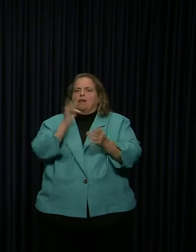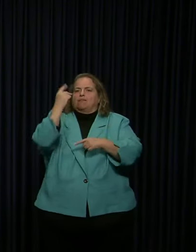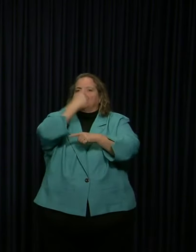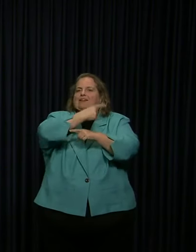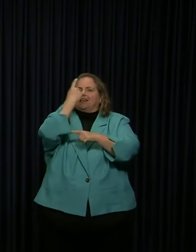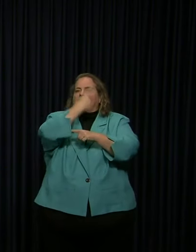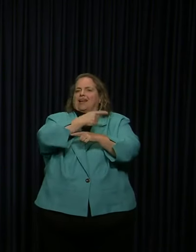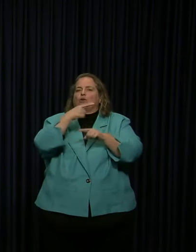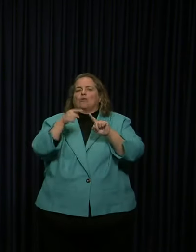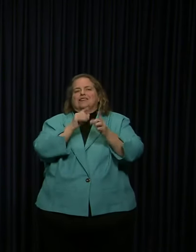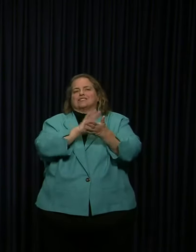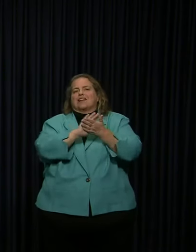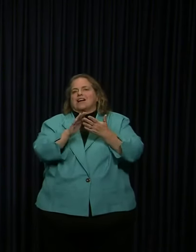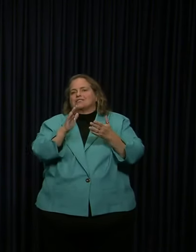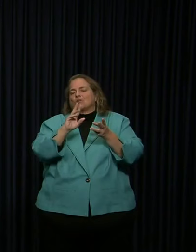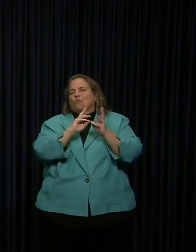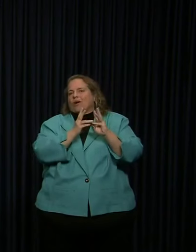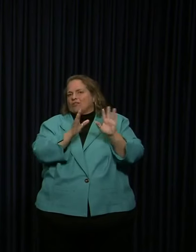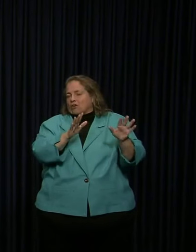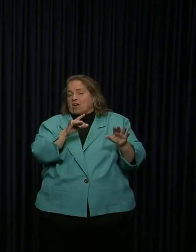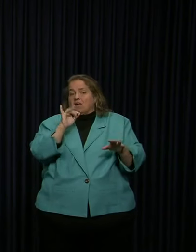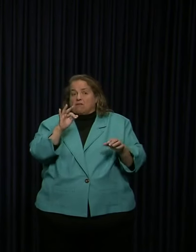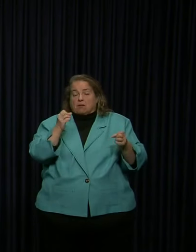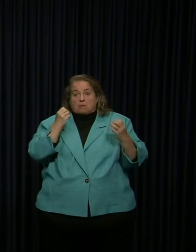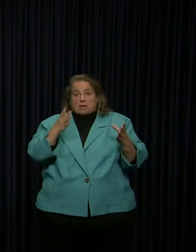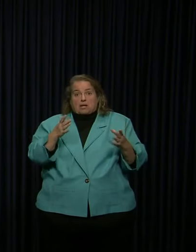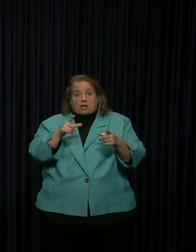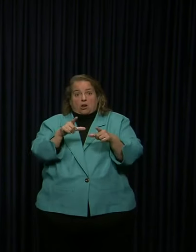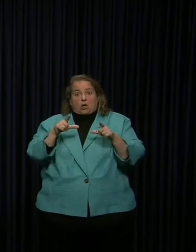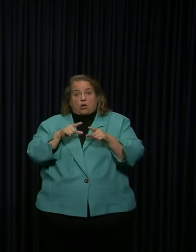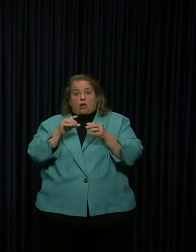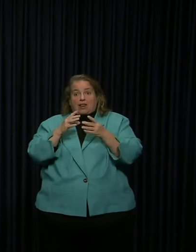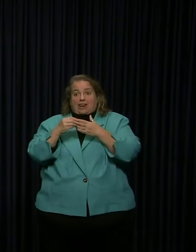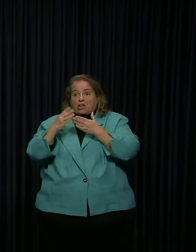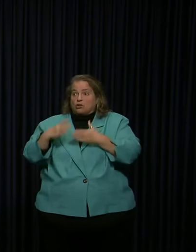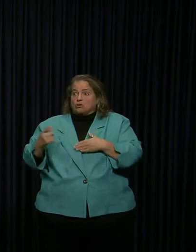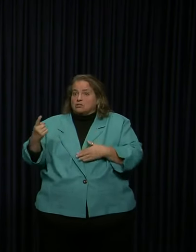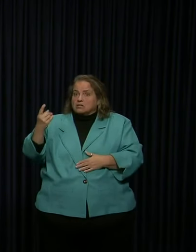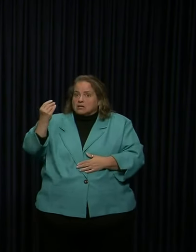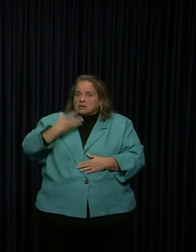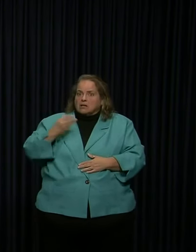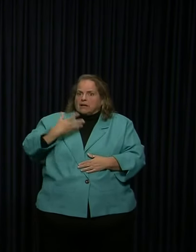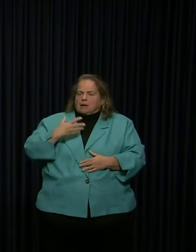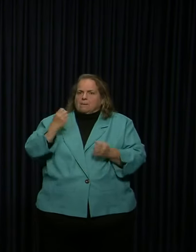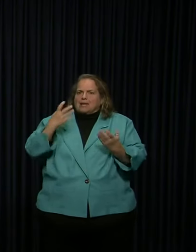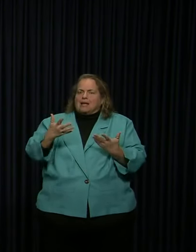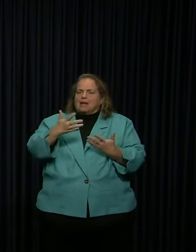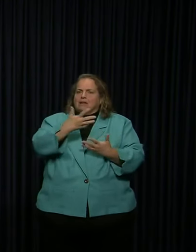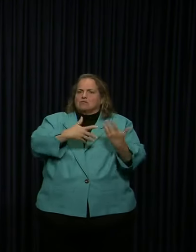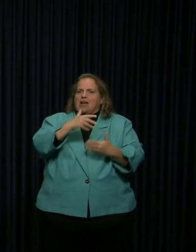HAVE IN-PERSON CLASSES, TALK FIRST TO THE COMMISSIONER.